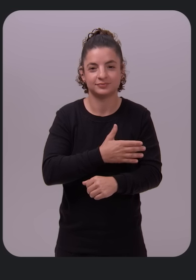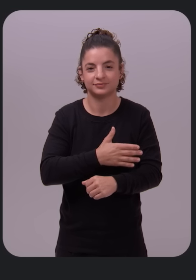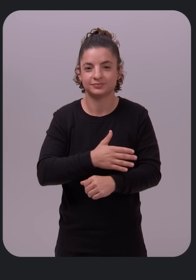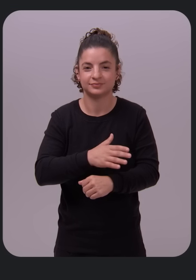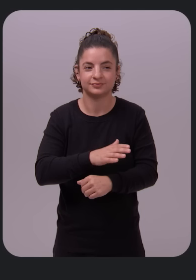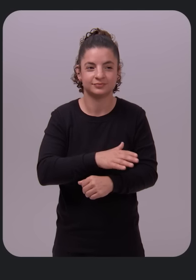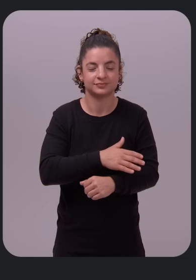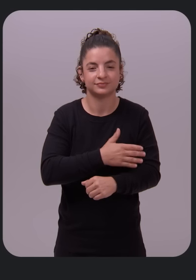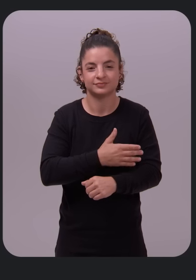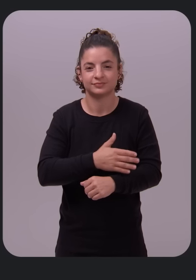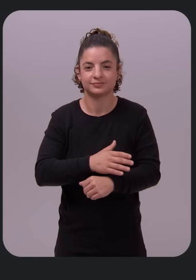[END PLAYBACK]